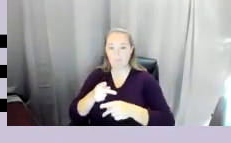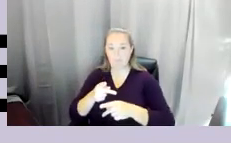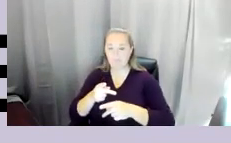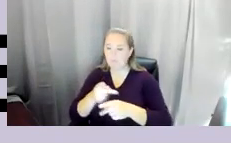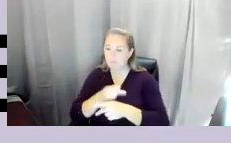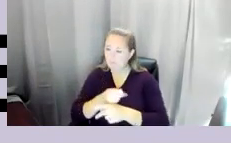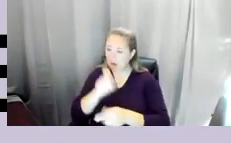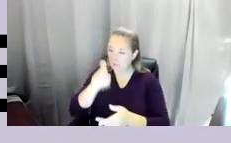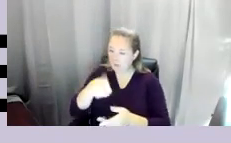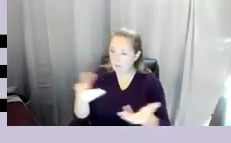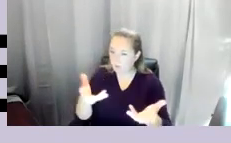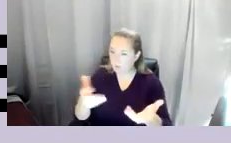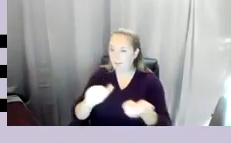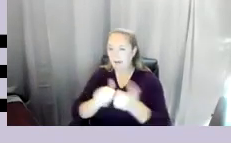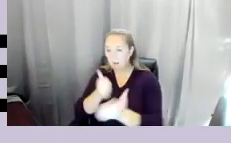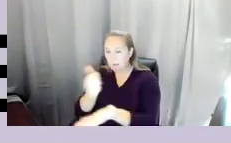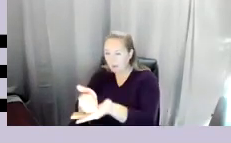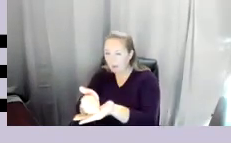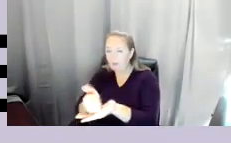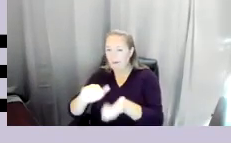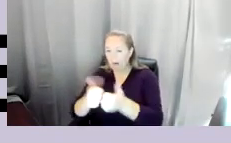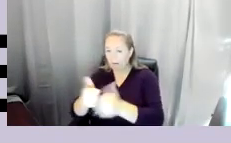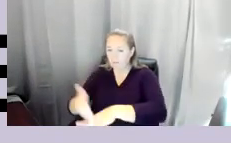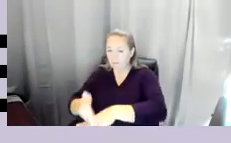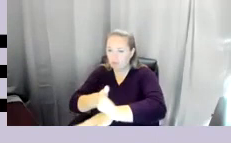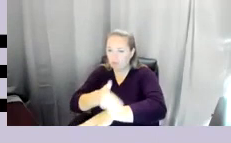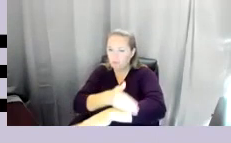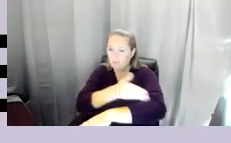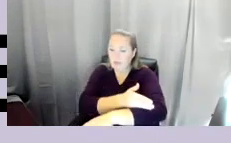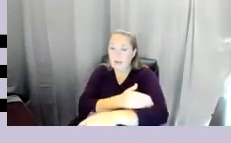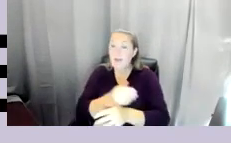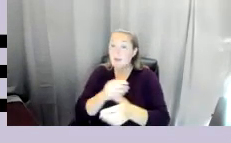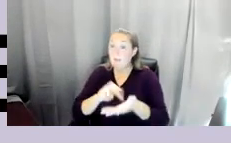THE PURPOSE OF THESE ASSESSMENTS WILL BE TO HELP